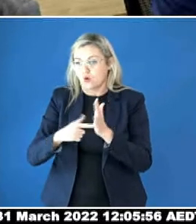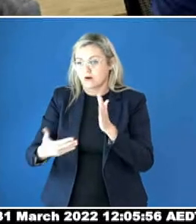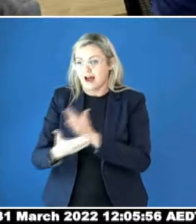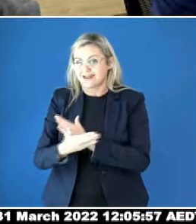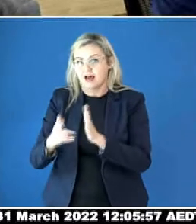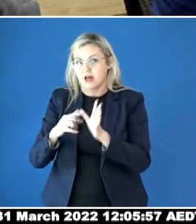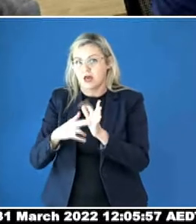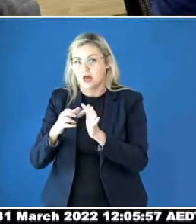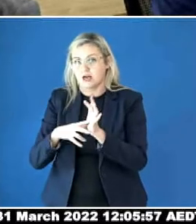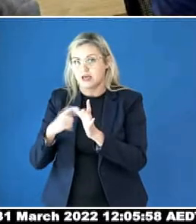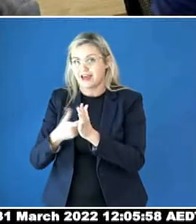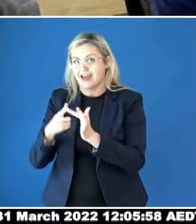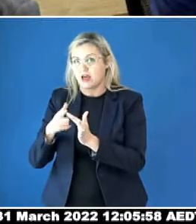not followed in a number of respects.